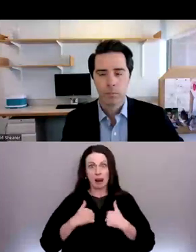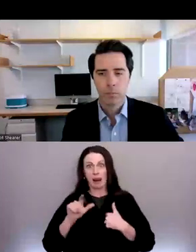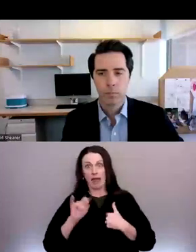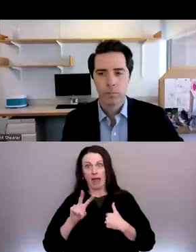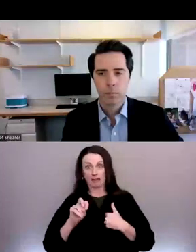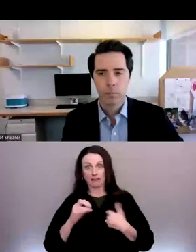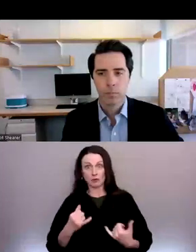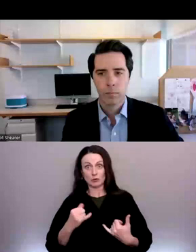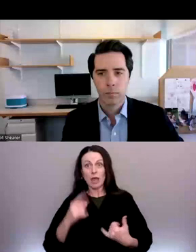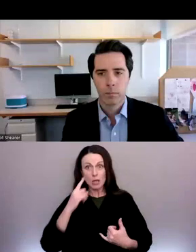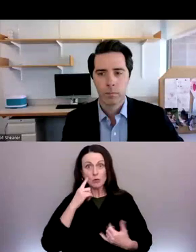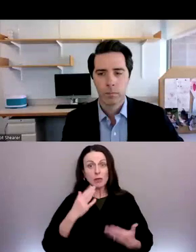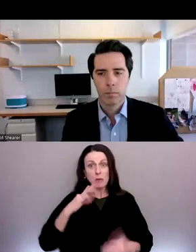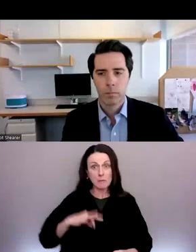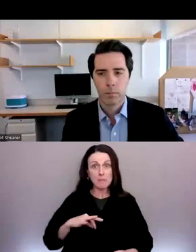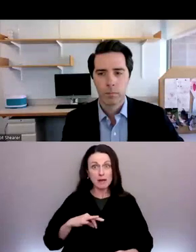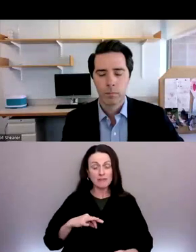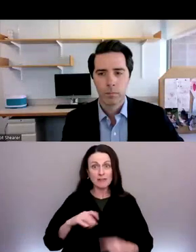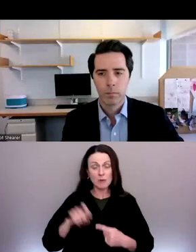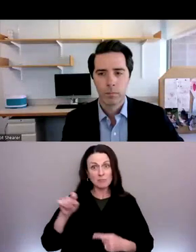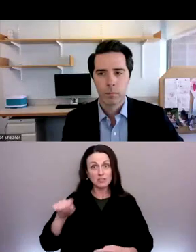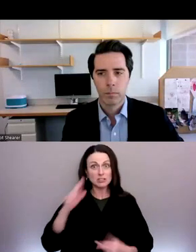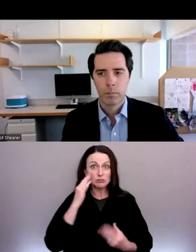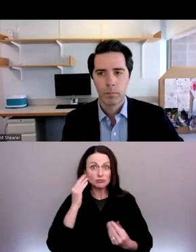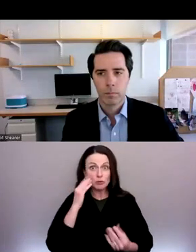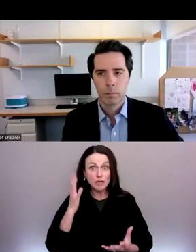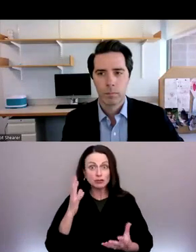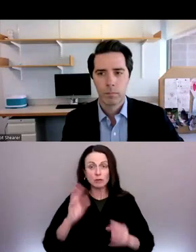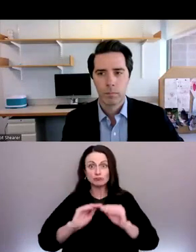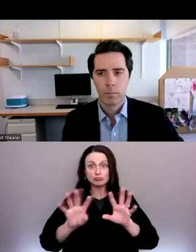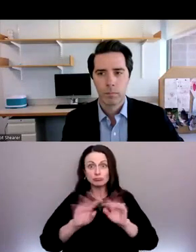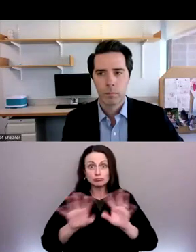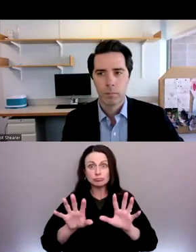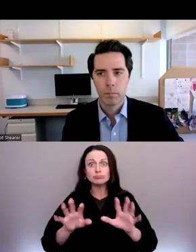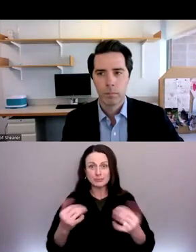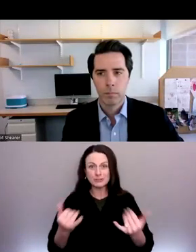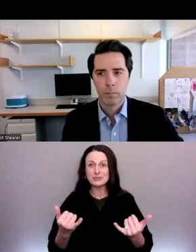think might benefit from the information